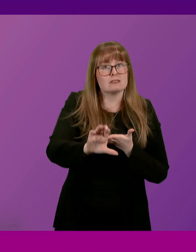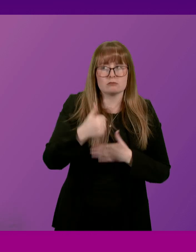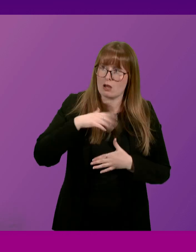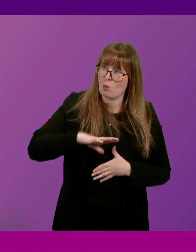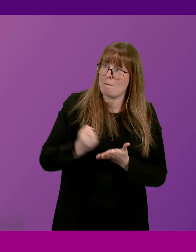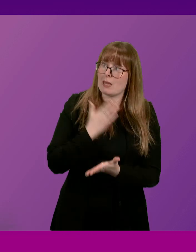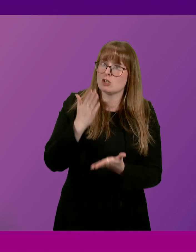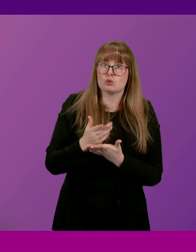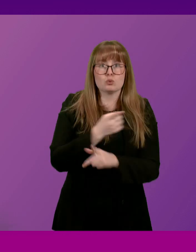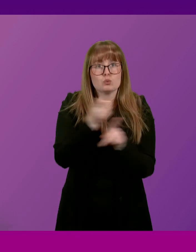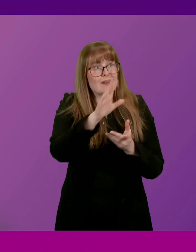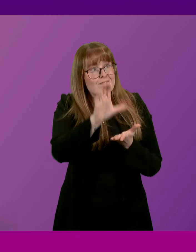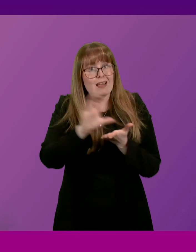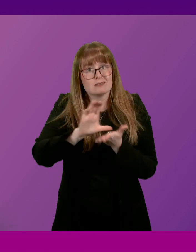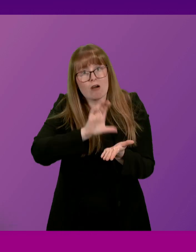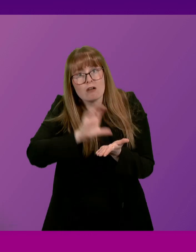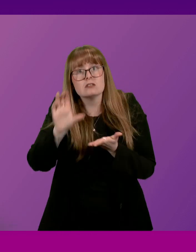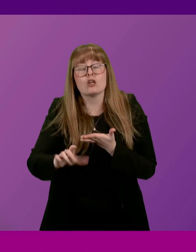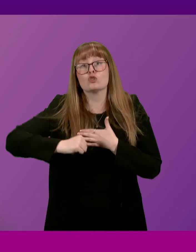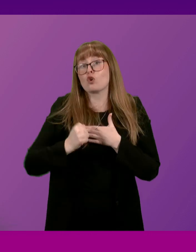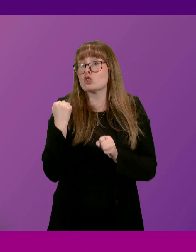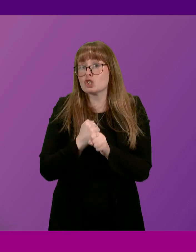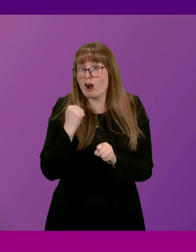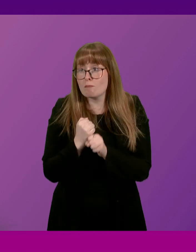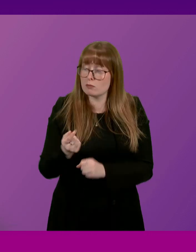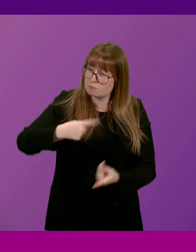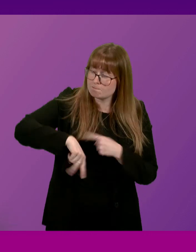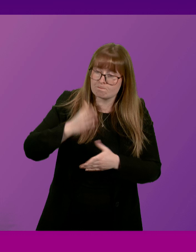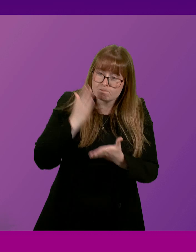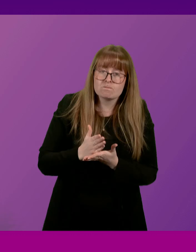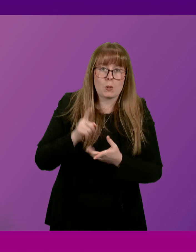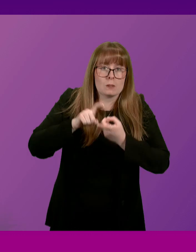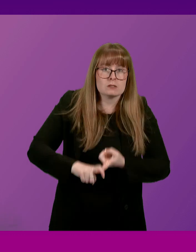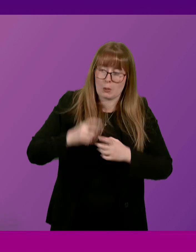to investors that the Scottish Government is absolutely committed to our agenda on